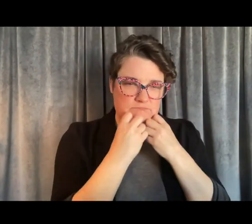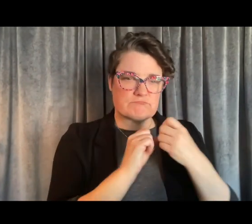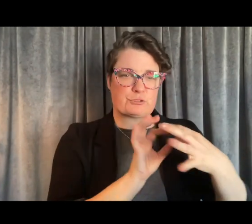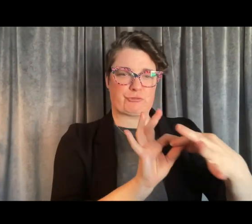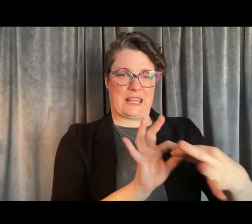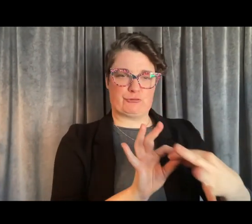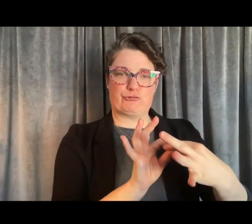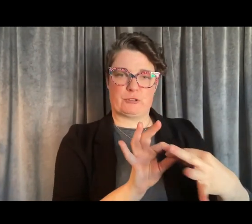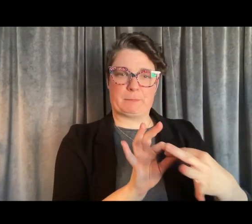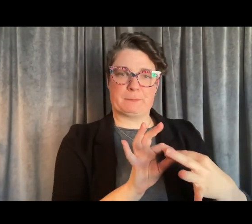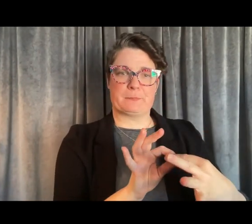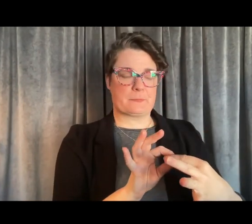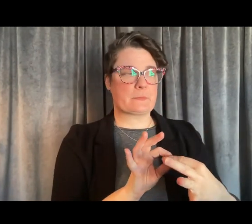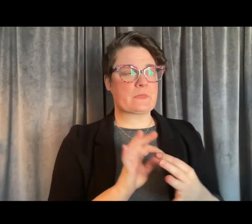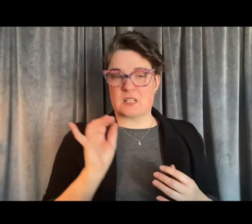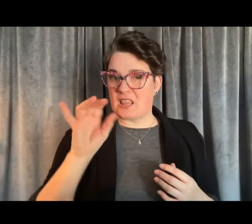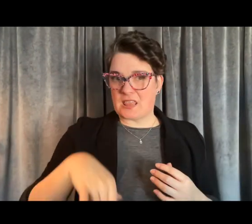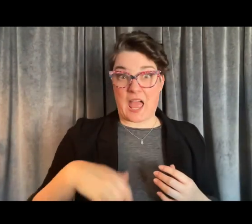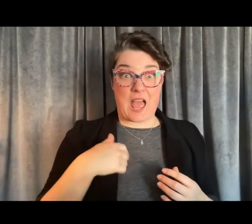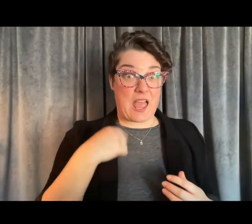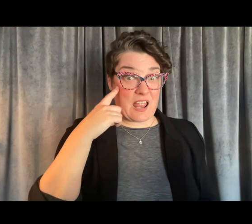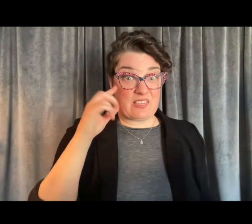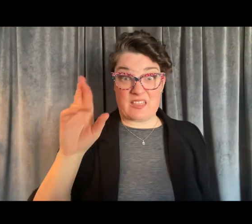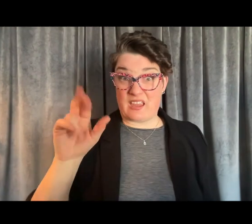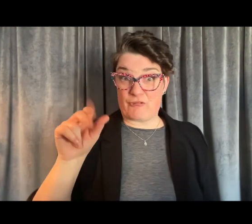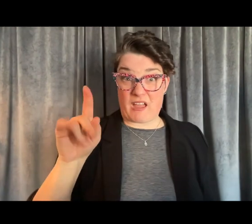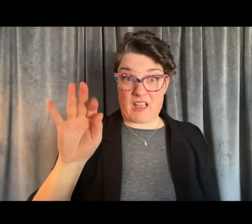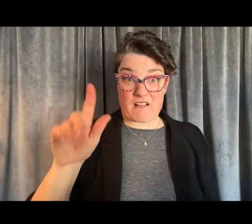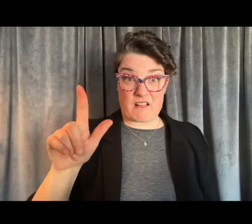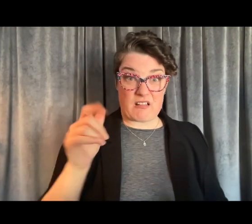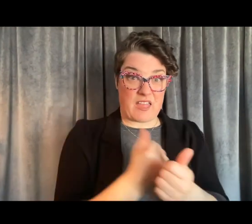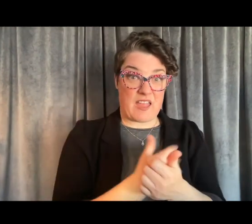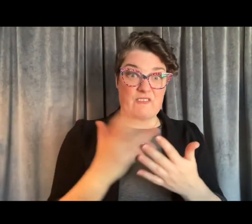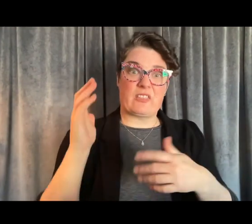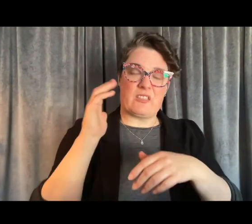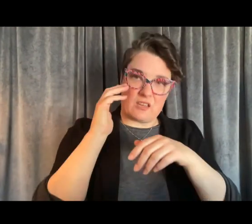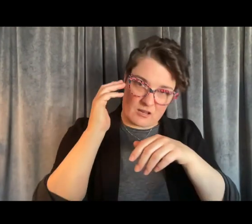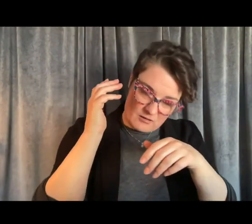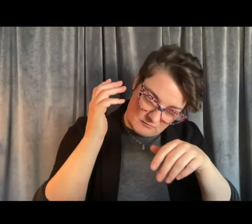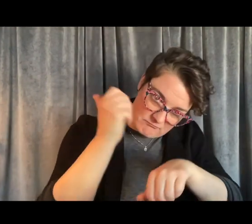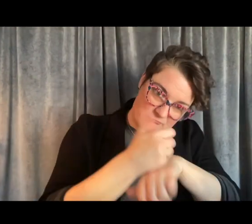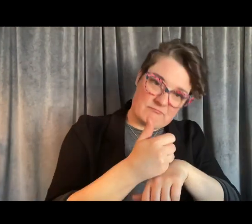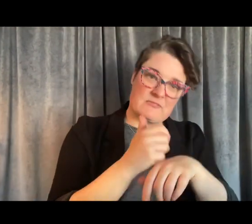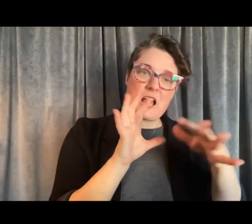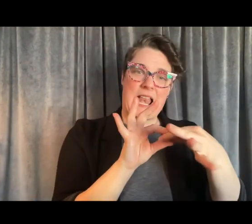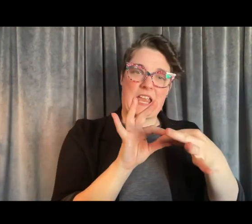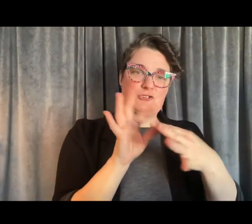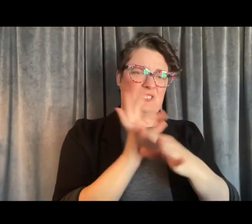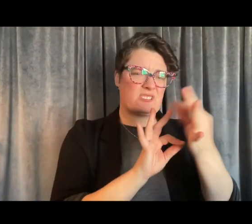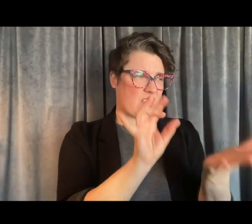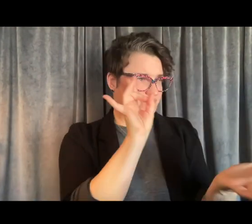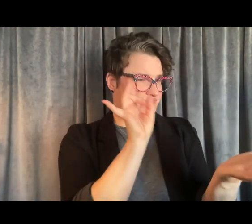to have everything be based on connection. Instead of kicking people out and disconnecting, it's